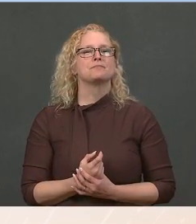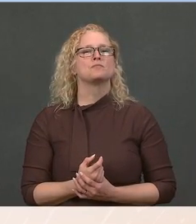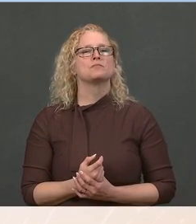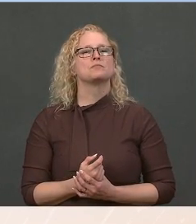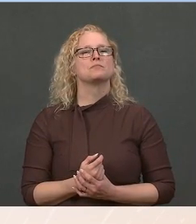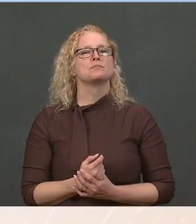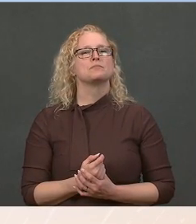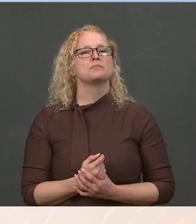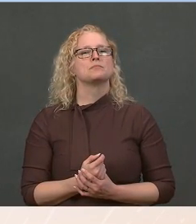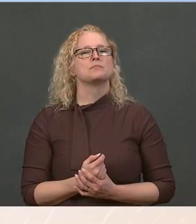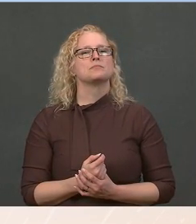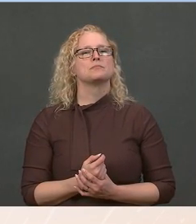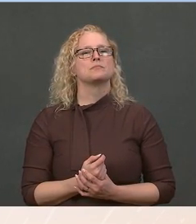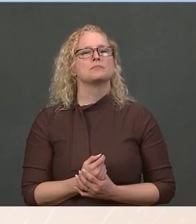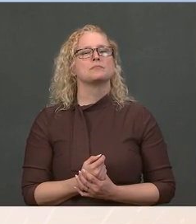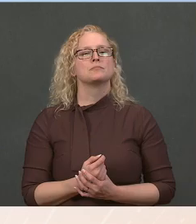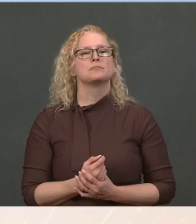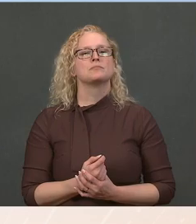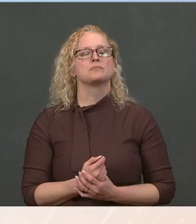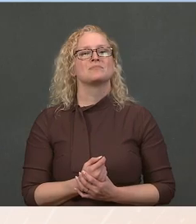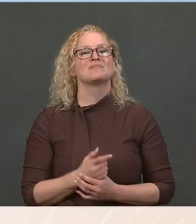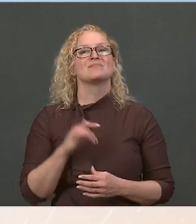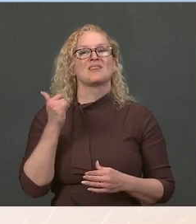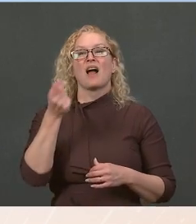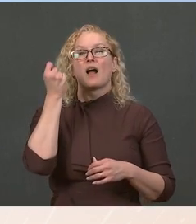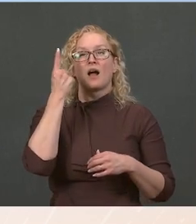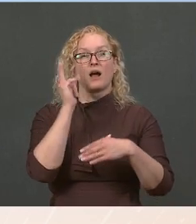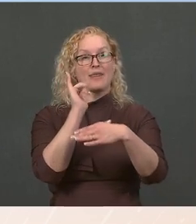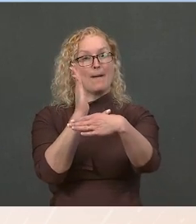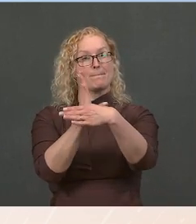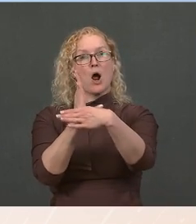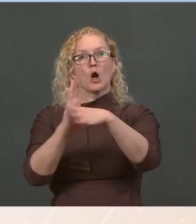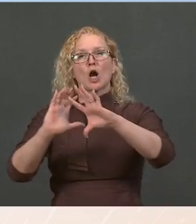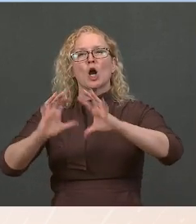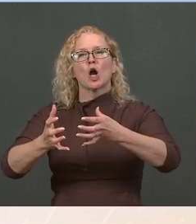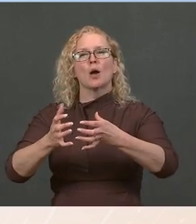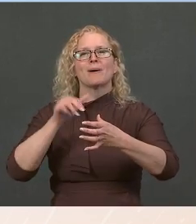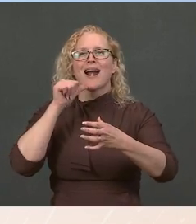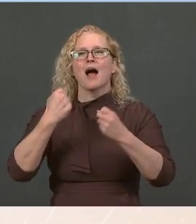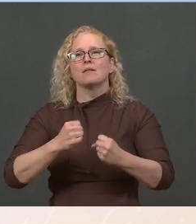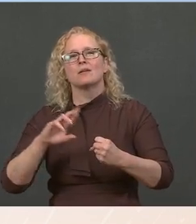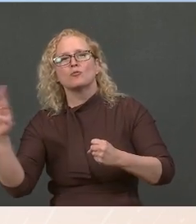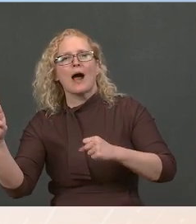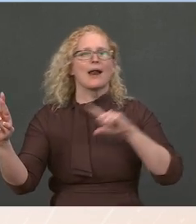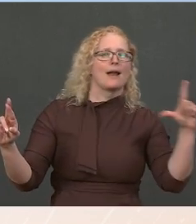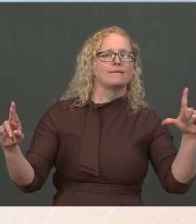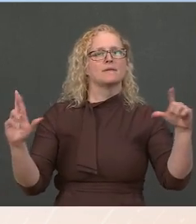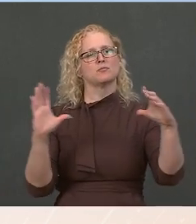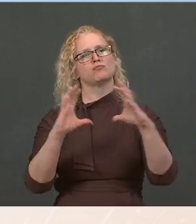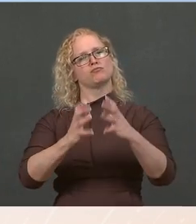how you started. >> Ms. Jean-Pierre: Yeah. The Press: You started by saying that there's these positive economic numbers, these positive job numbers -- Ms. Jean-Pierre: Yeah.